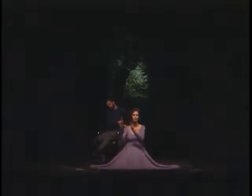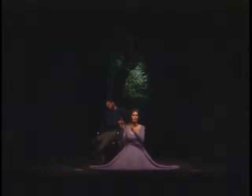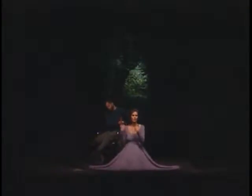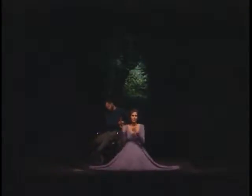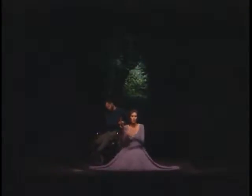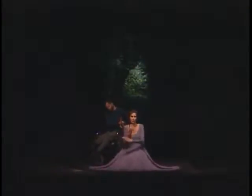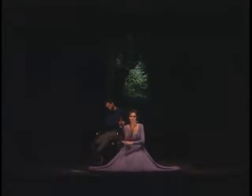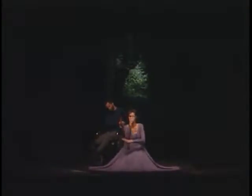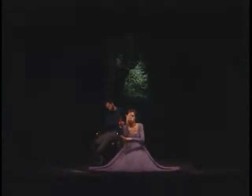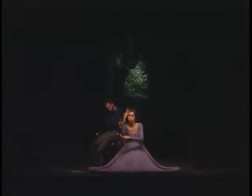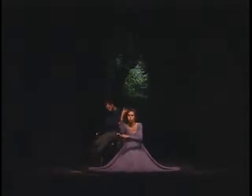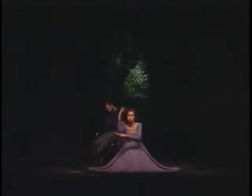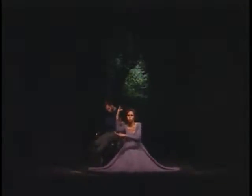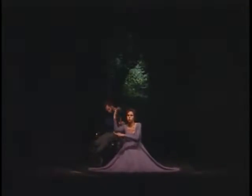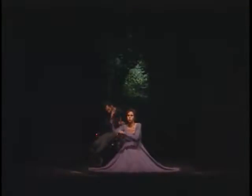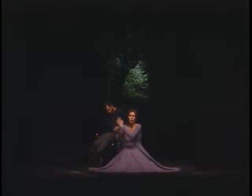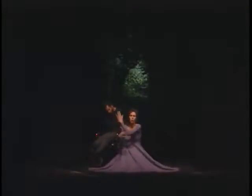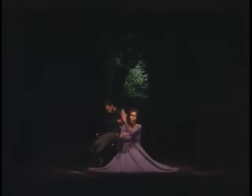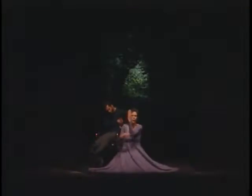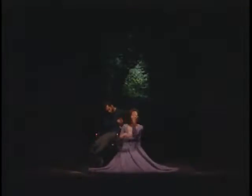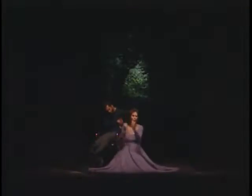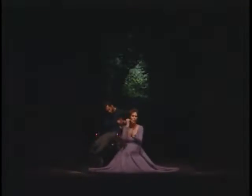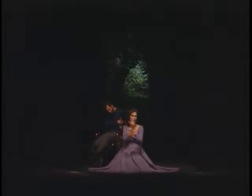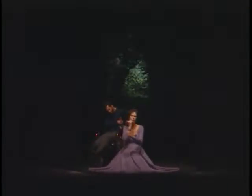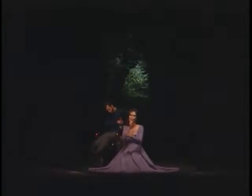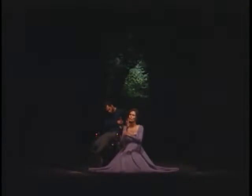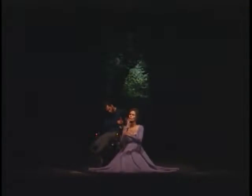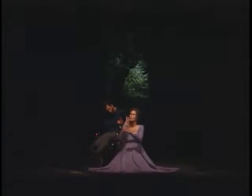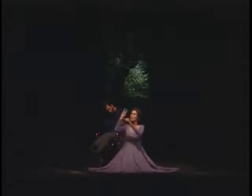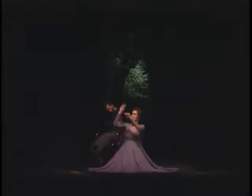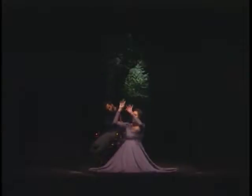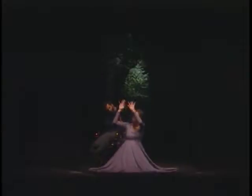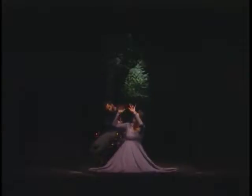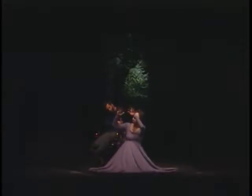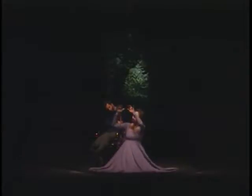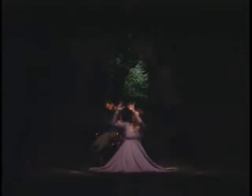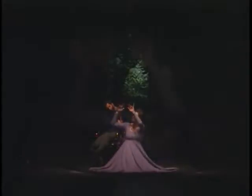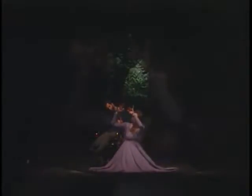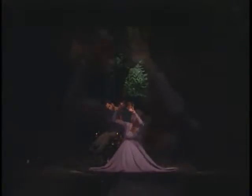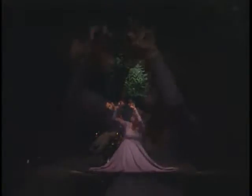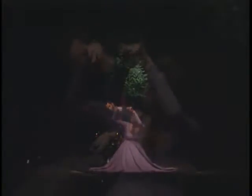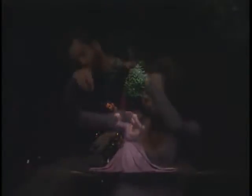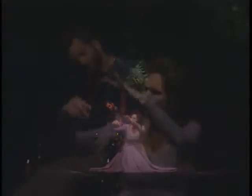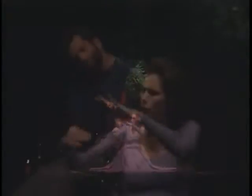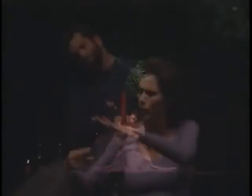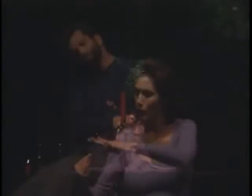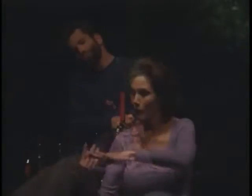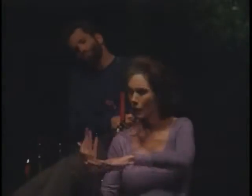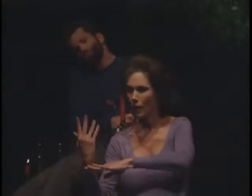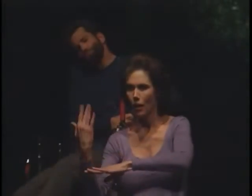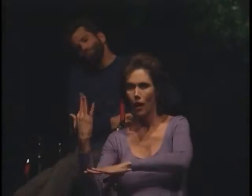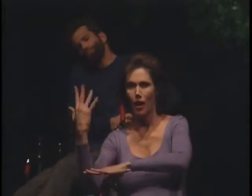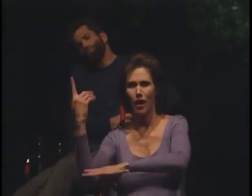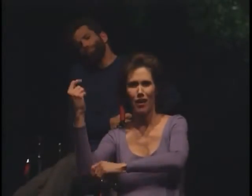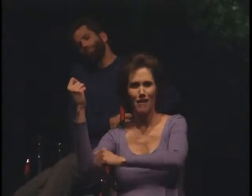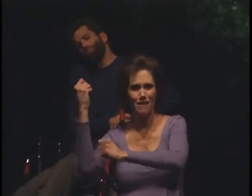where it will rain and plants will sprout overnight where one plant will